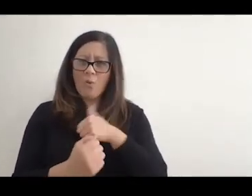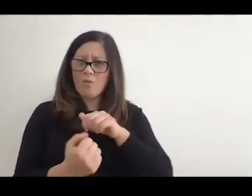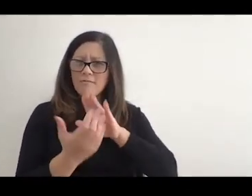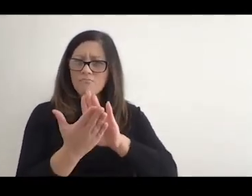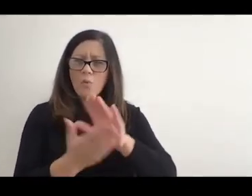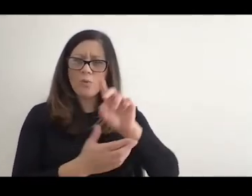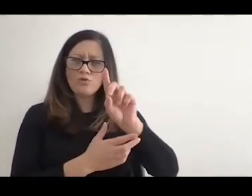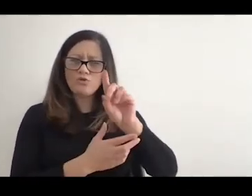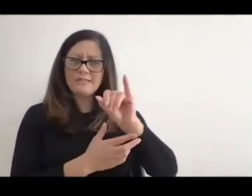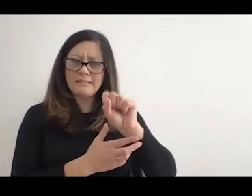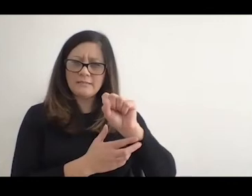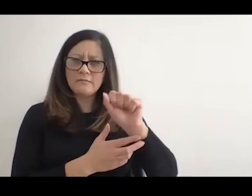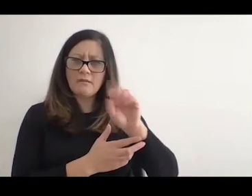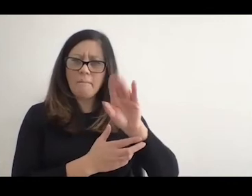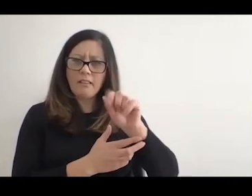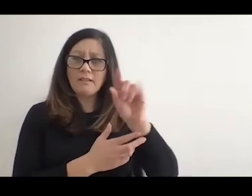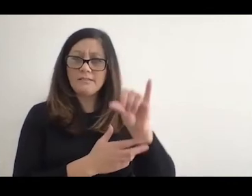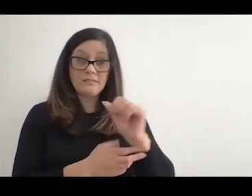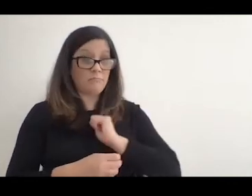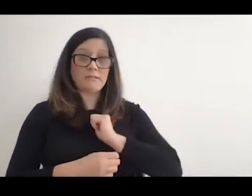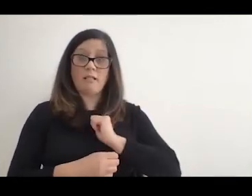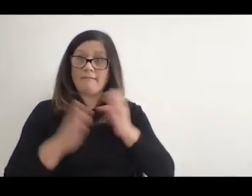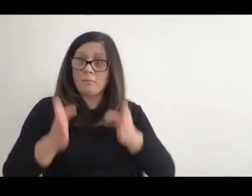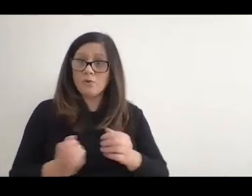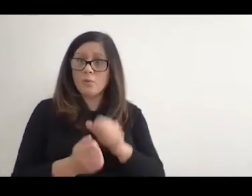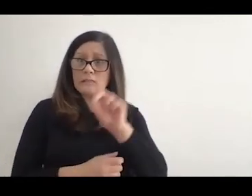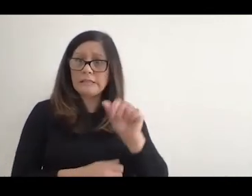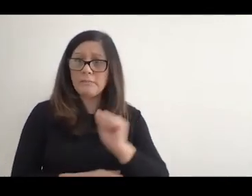and I'm this was coming from me. A person with a disability.